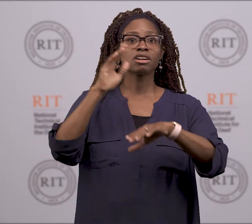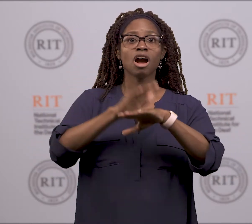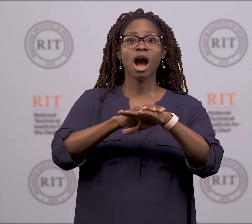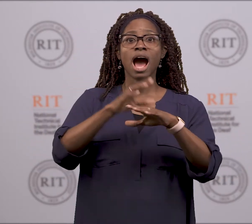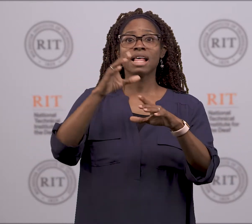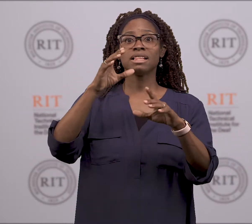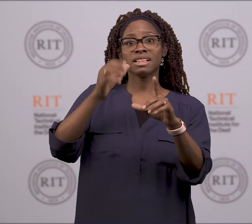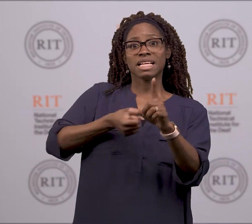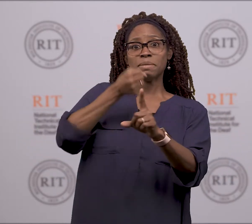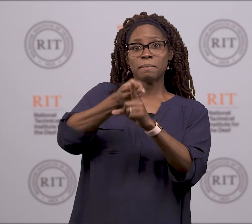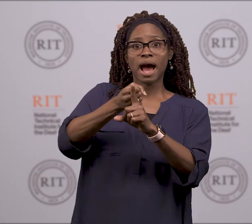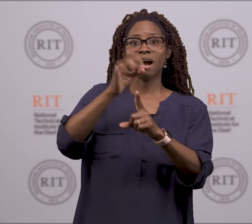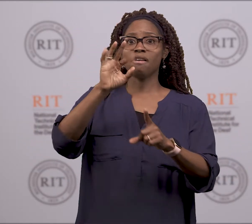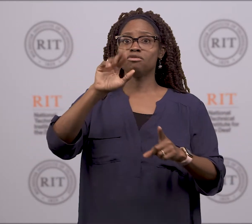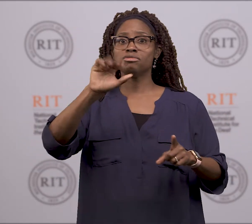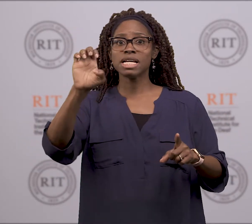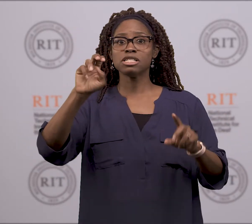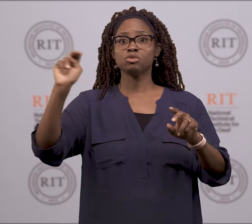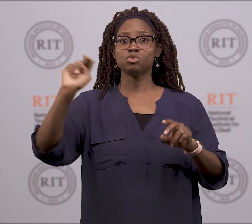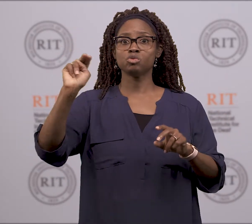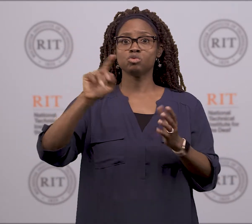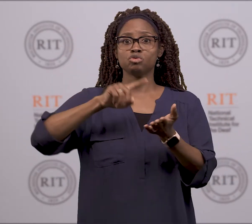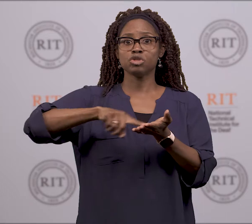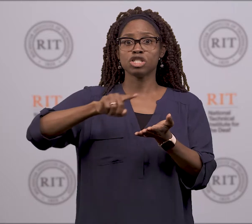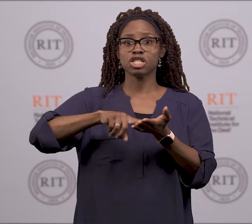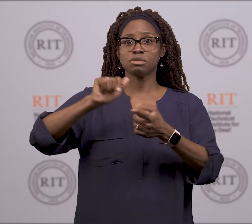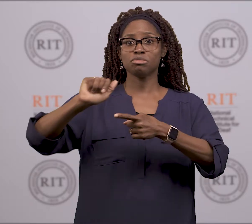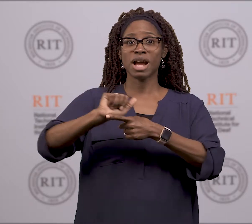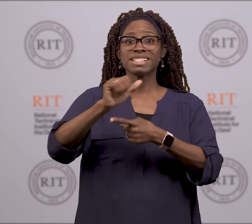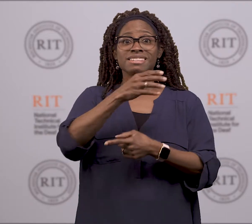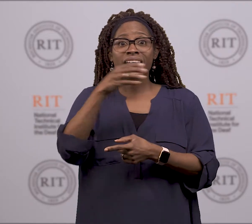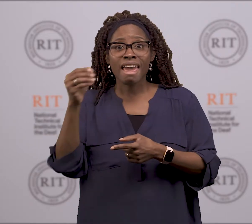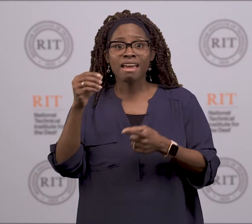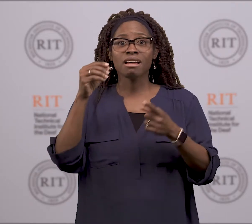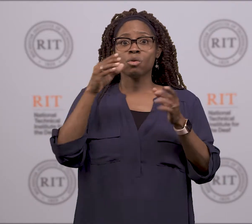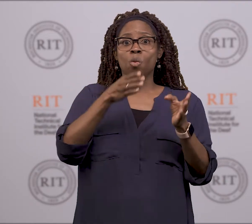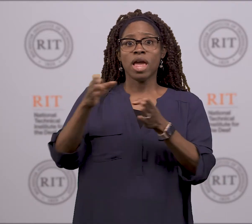to reflect on the impact of race neutral research practices